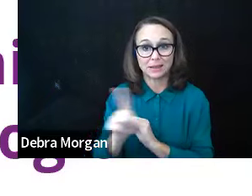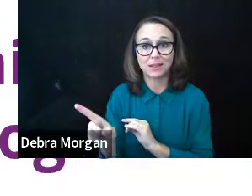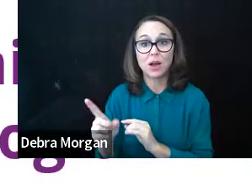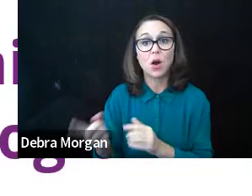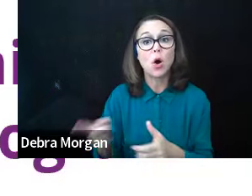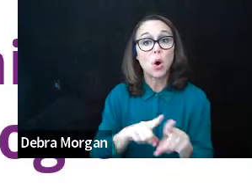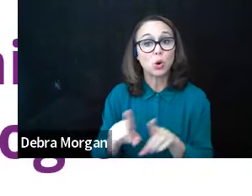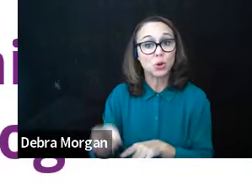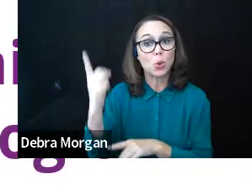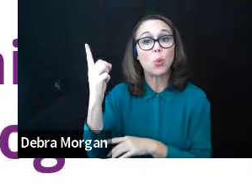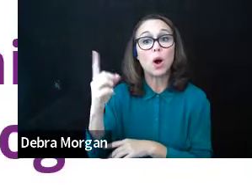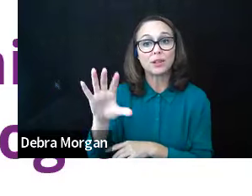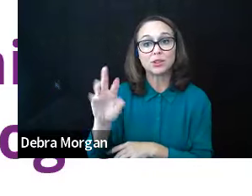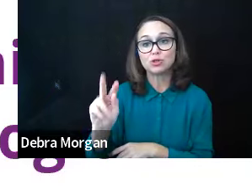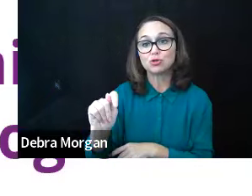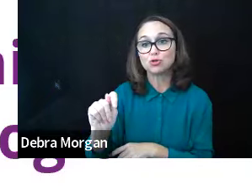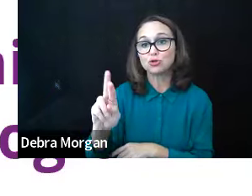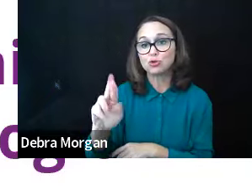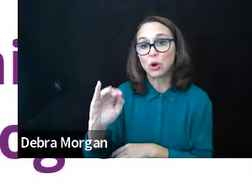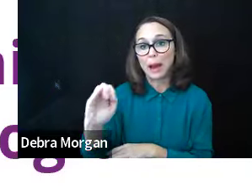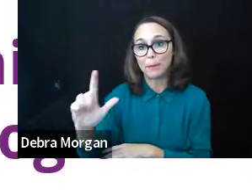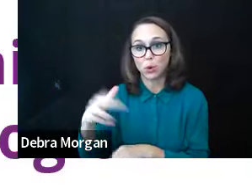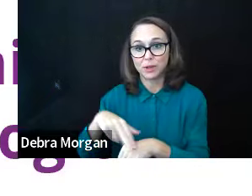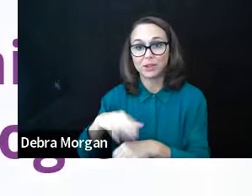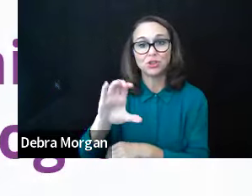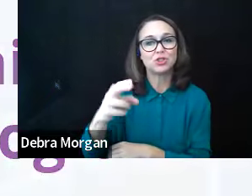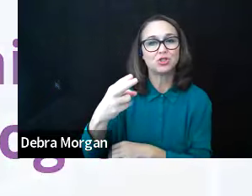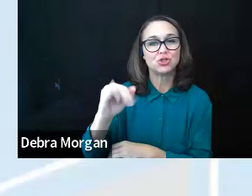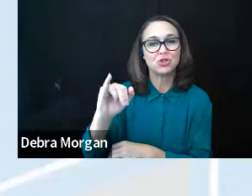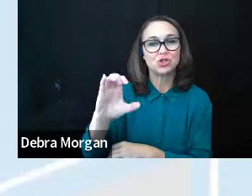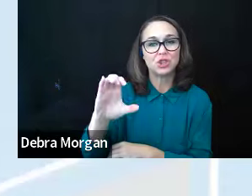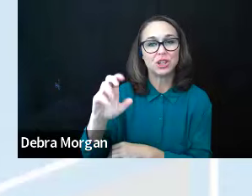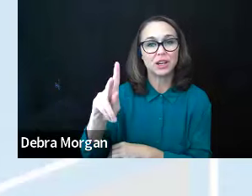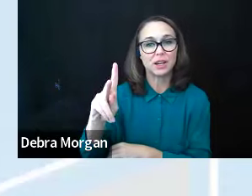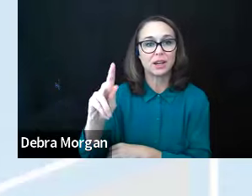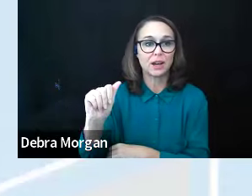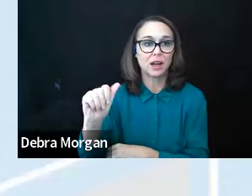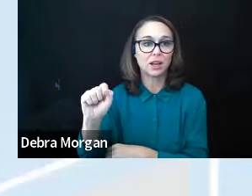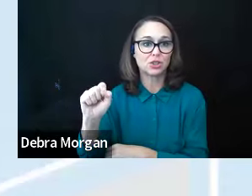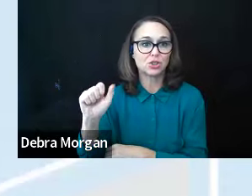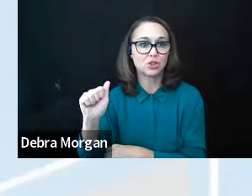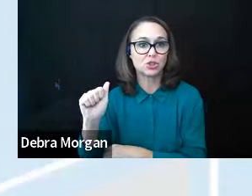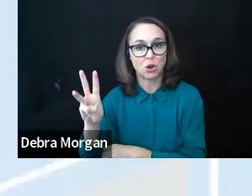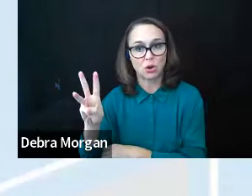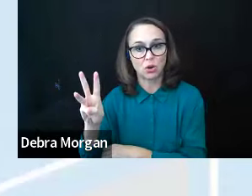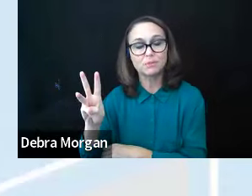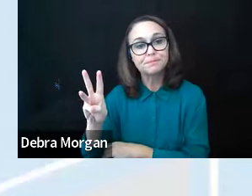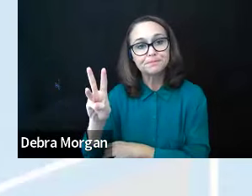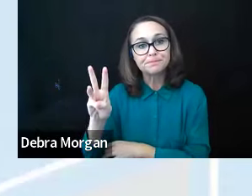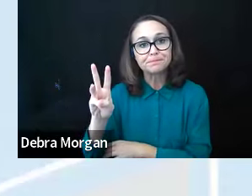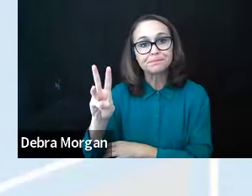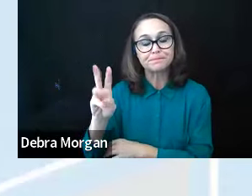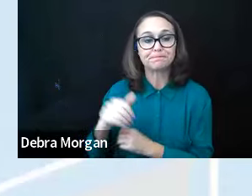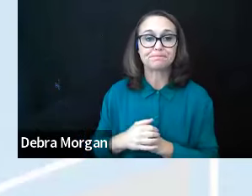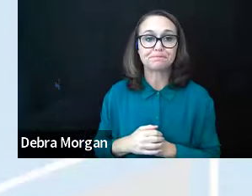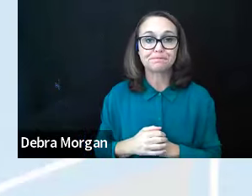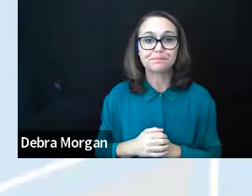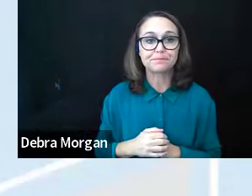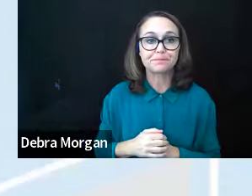is Chickasaw Nation. I just want to close with a slide from our infographic on ACEs and PCEs,